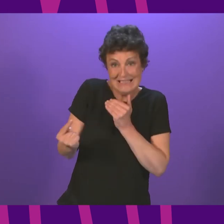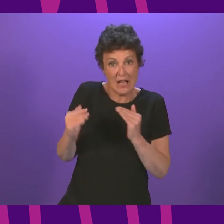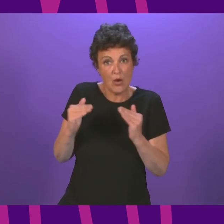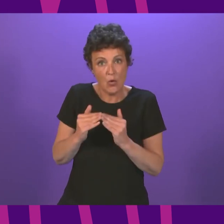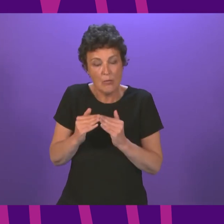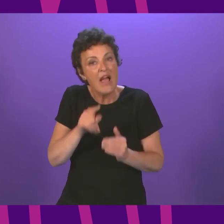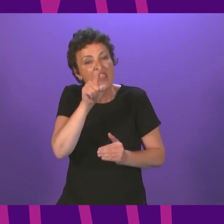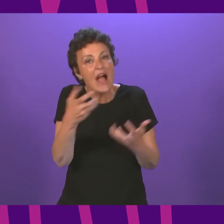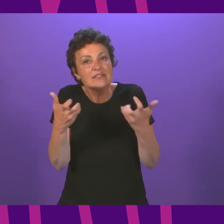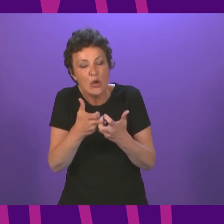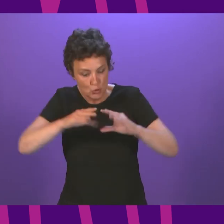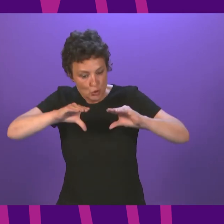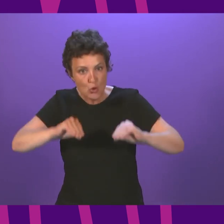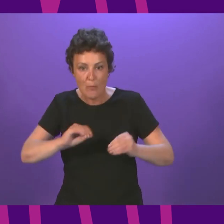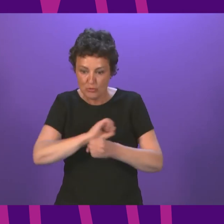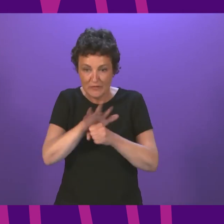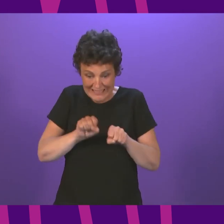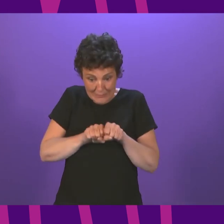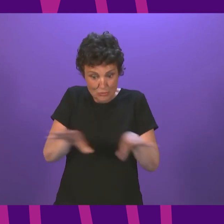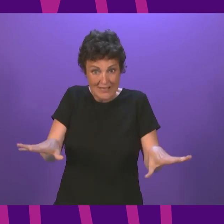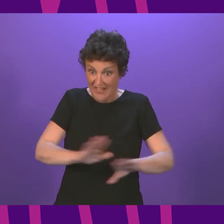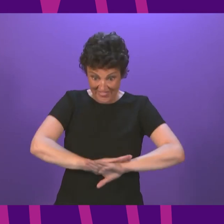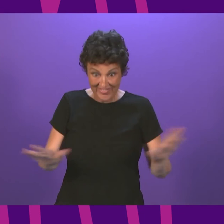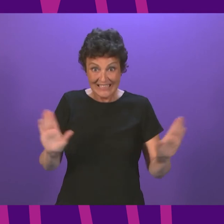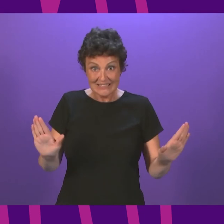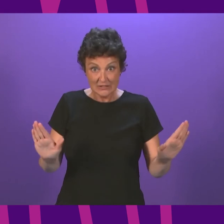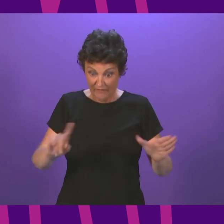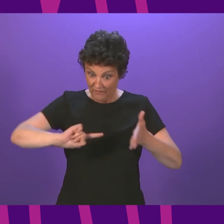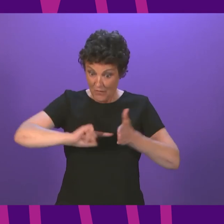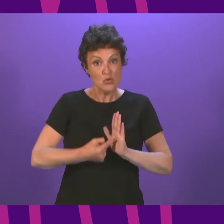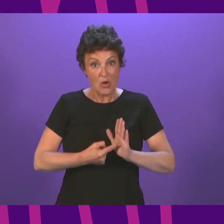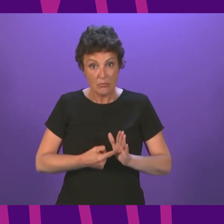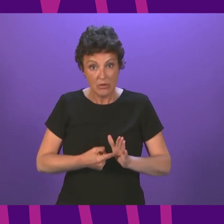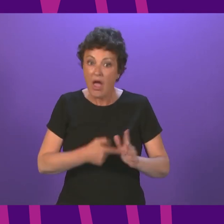crowbar the concept of discos into the discussion about live music venues. Even I feel sufficiently